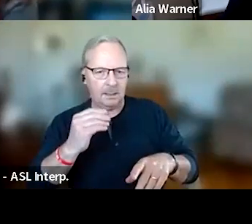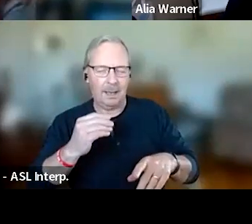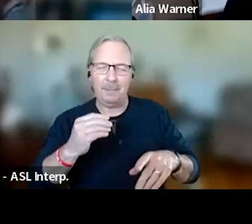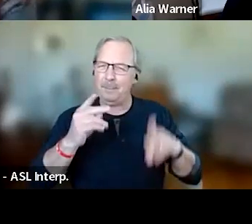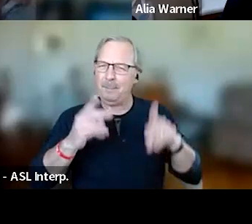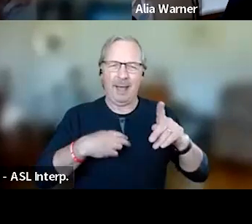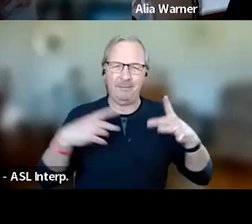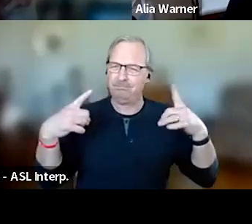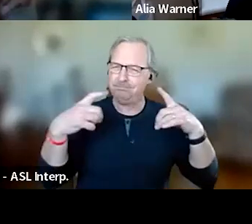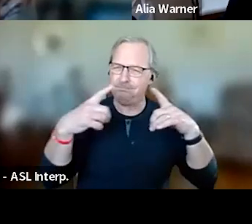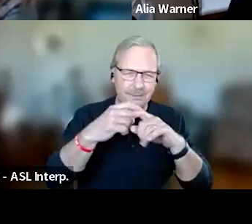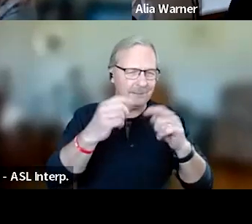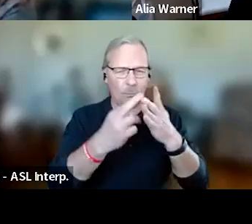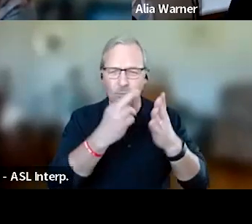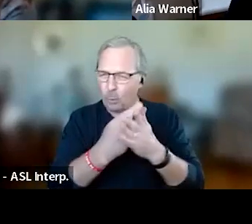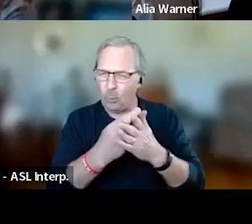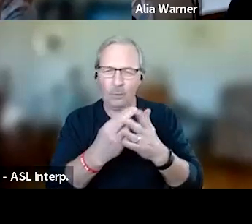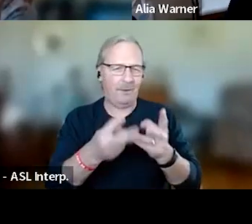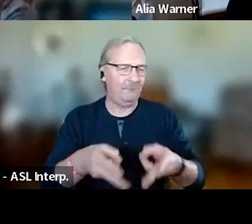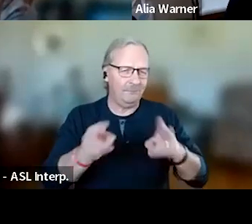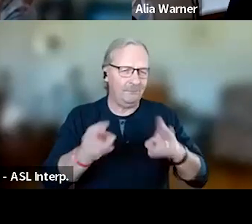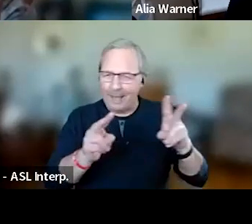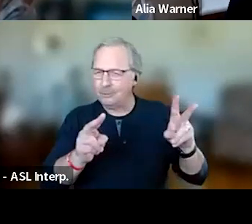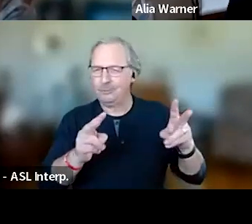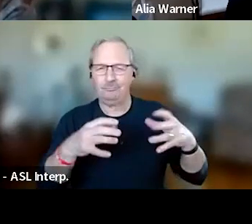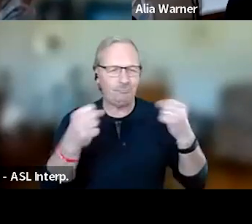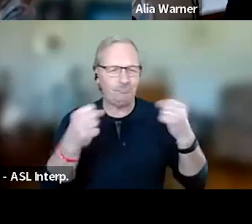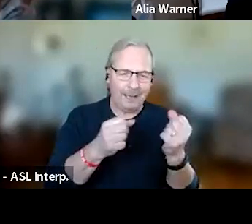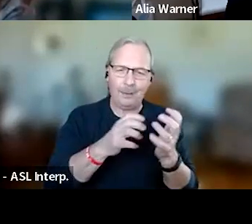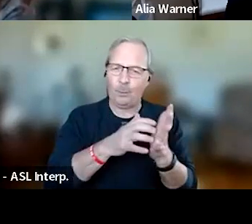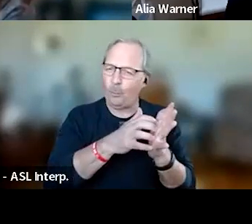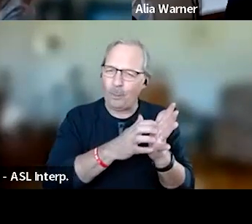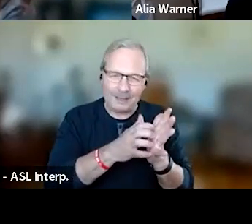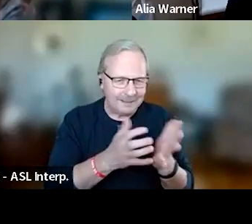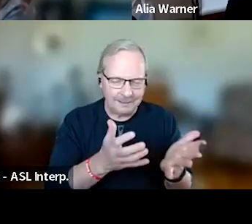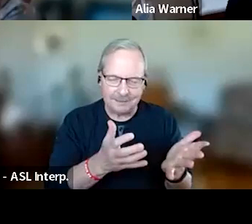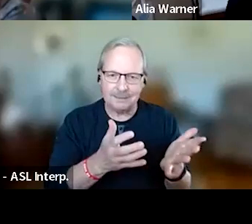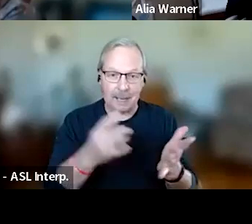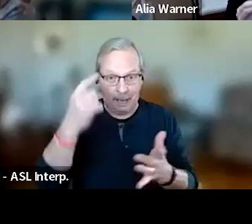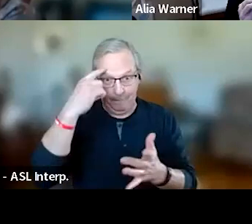and values and strengths and... And weaknesses, right? And a mental illness or a mental health diagnosis